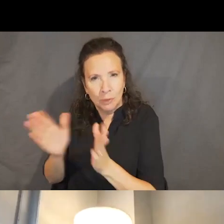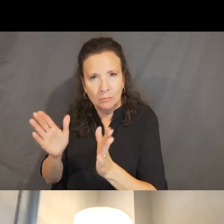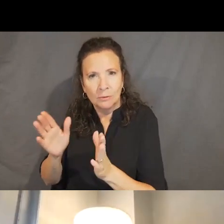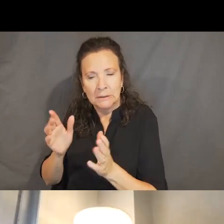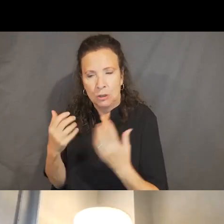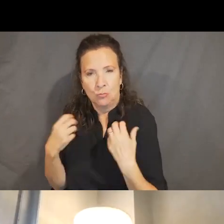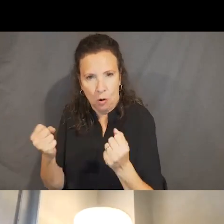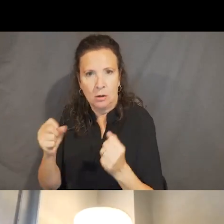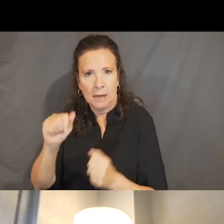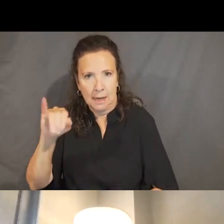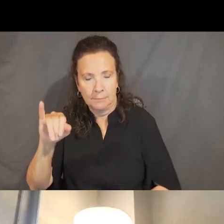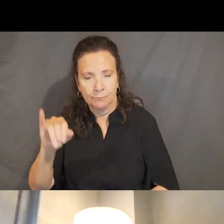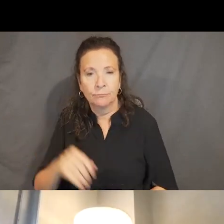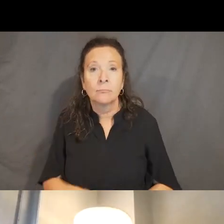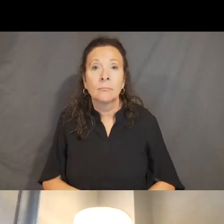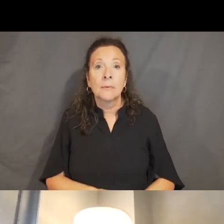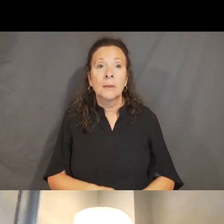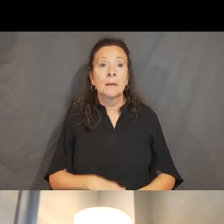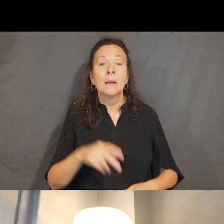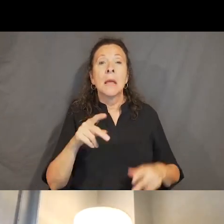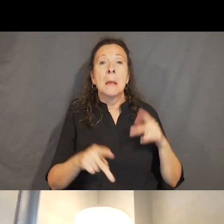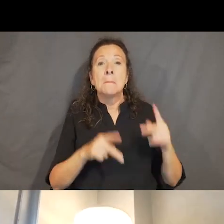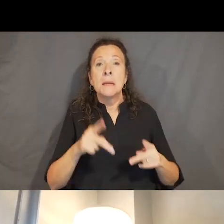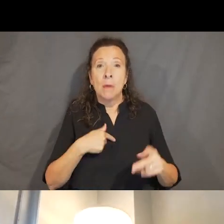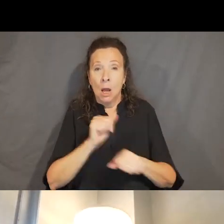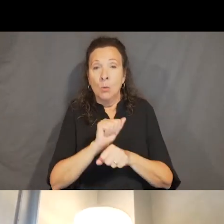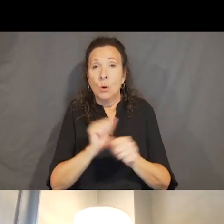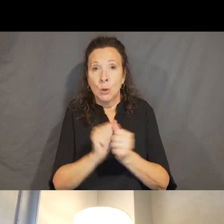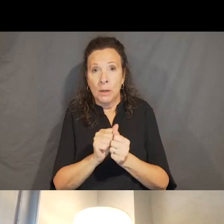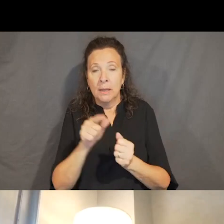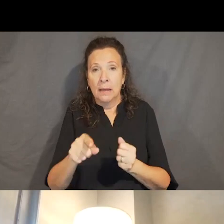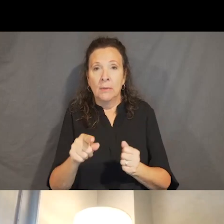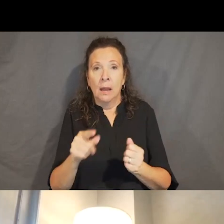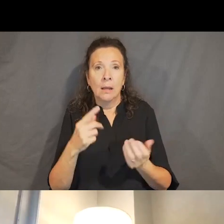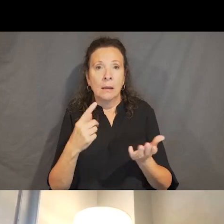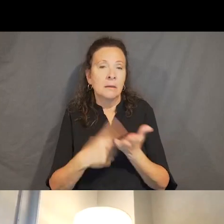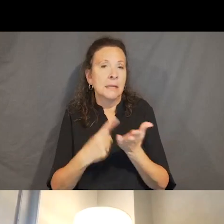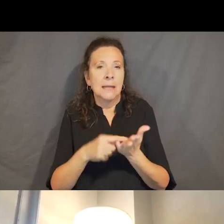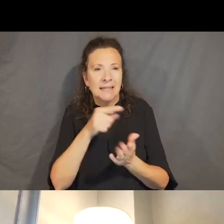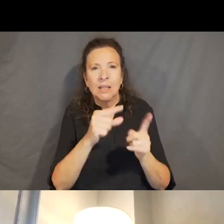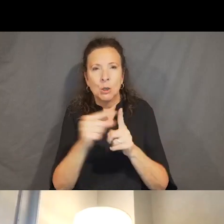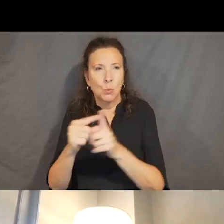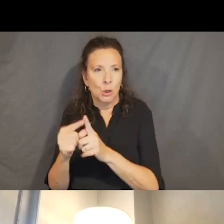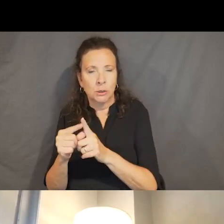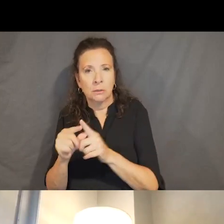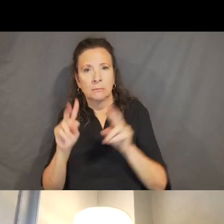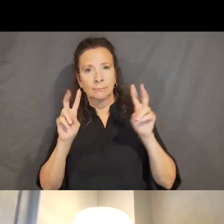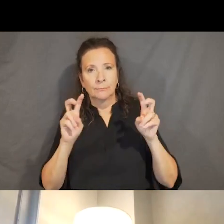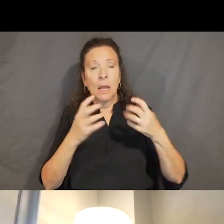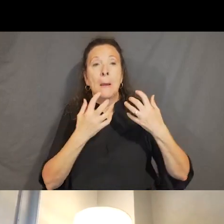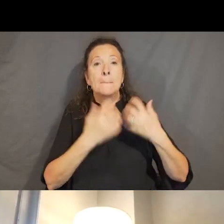with that they throw these other words around all the time. Machine learning and computer vision.